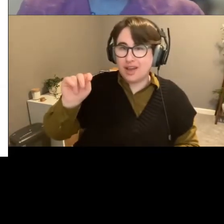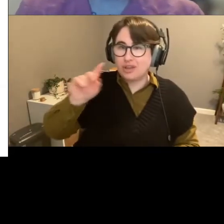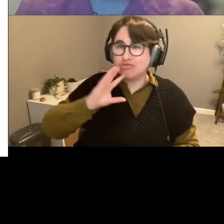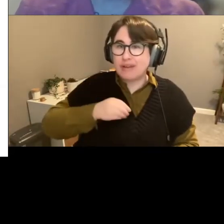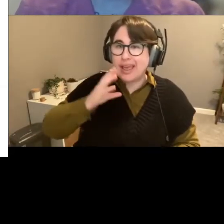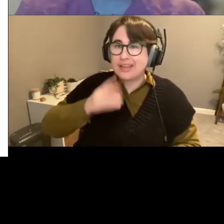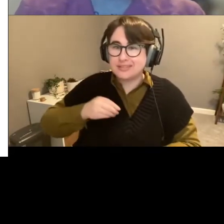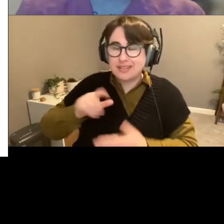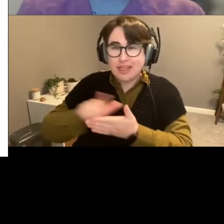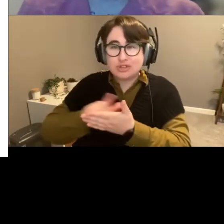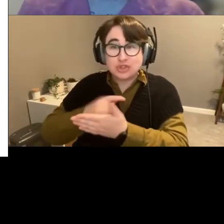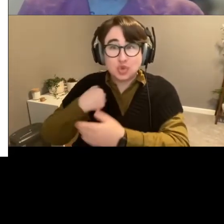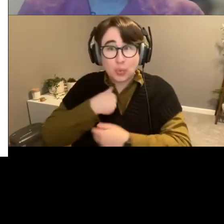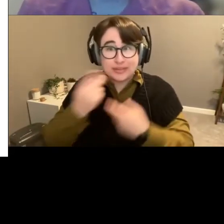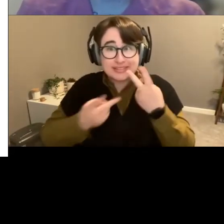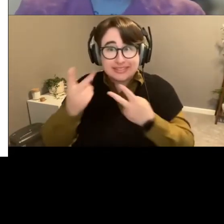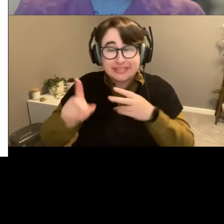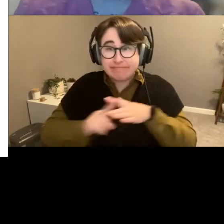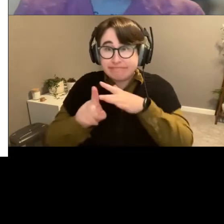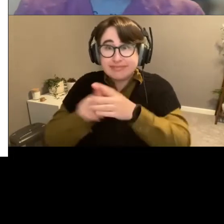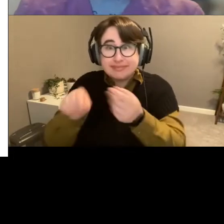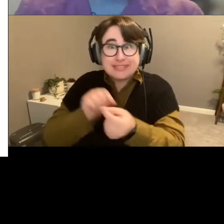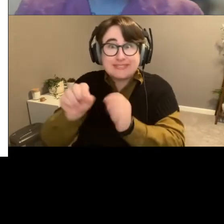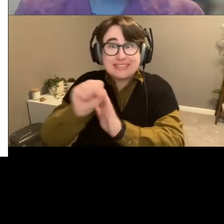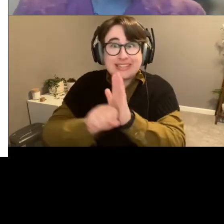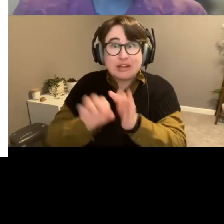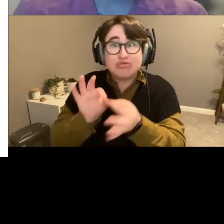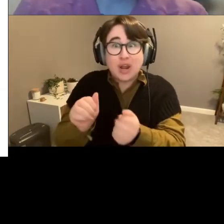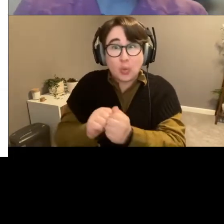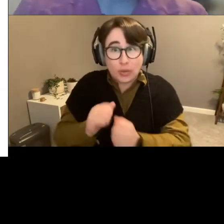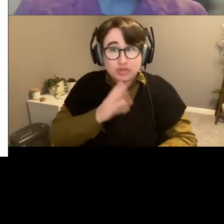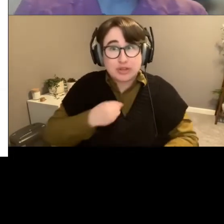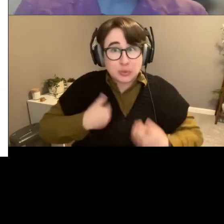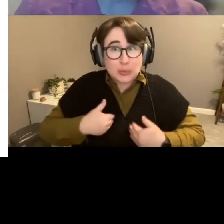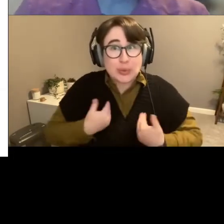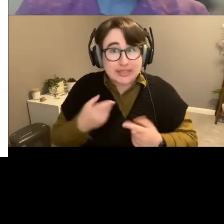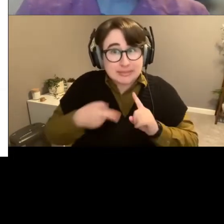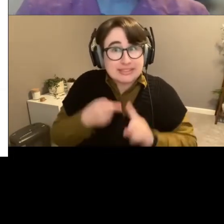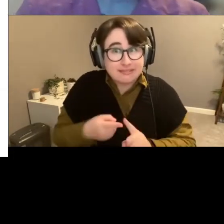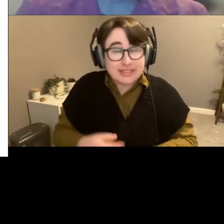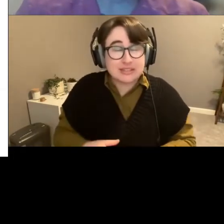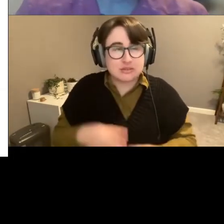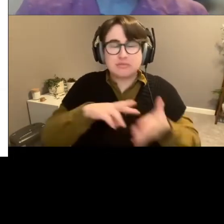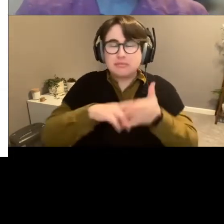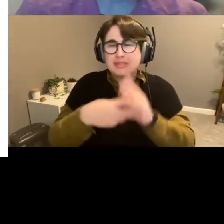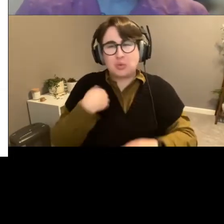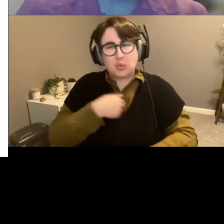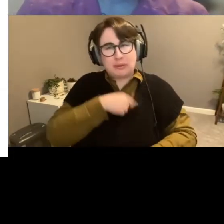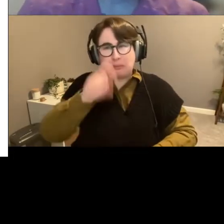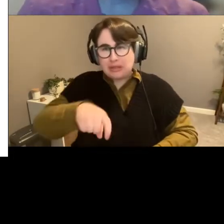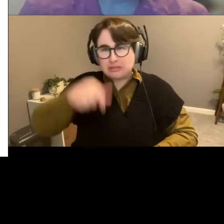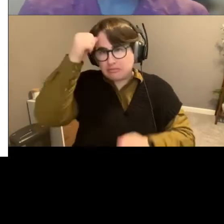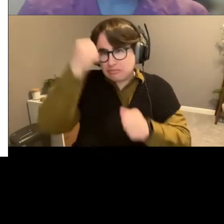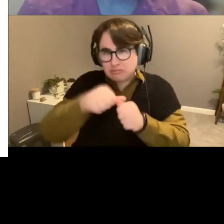in different states, particularly regarding trans youth, it's important to consider that when we think